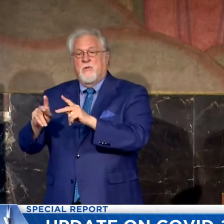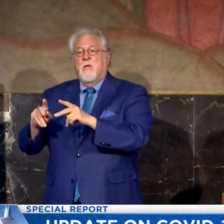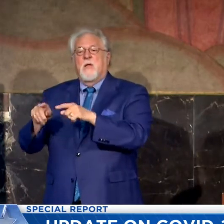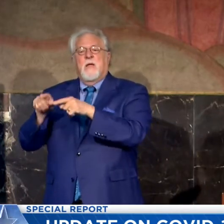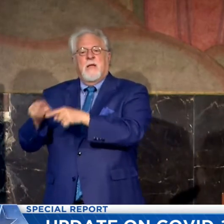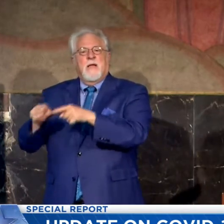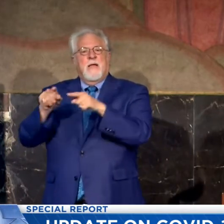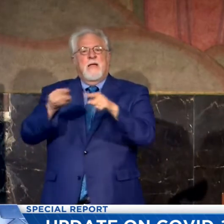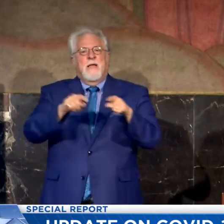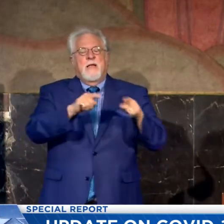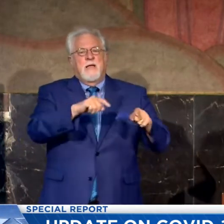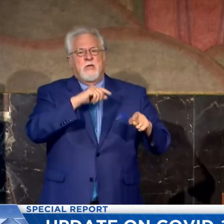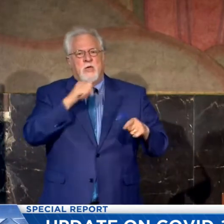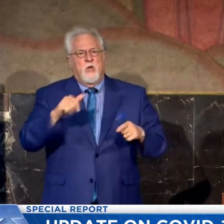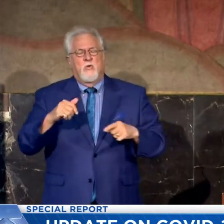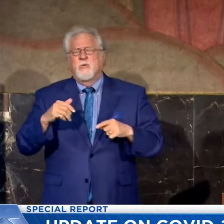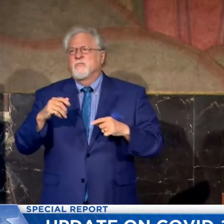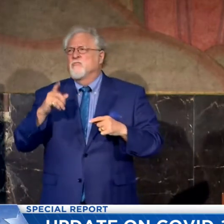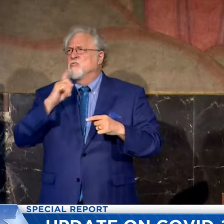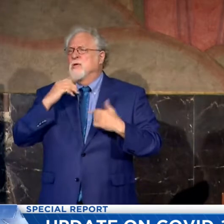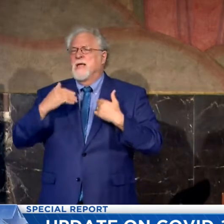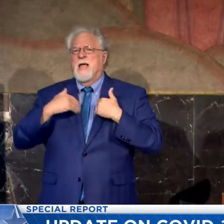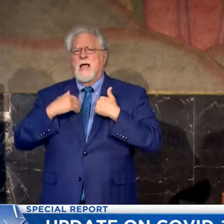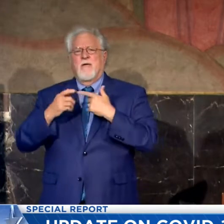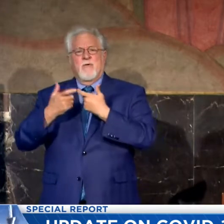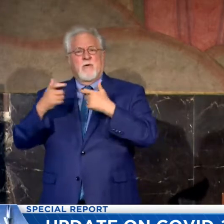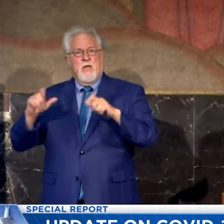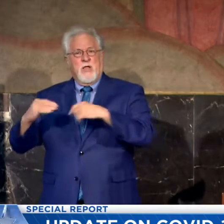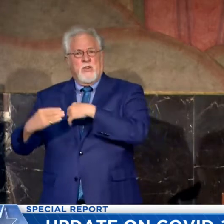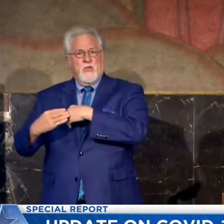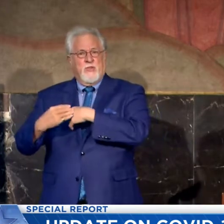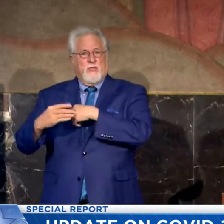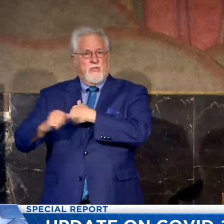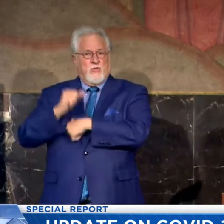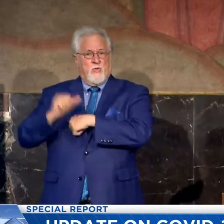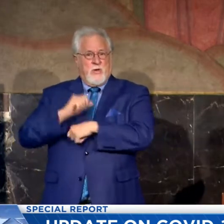TO GO INTO CONGREGATE SETTINGS AND MANY OF THE CONGREGATE